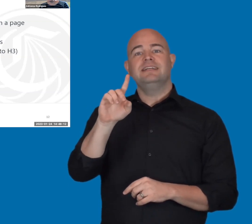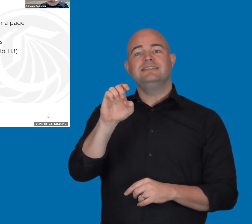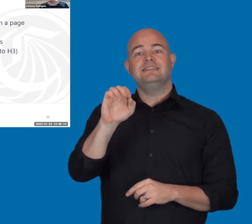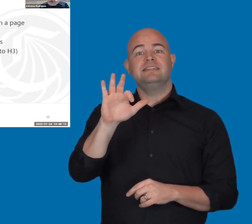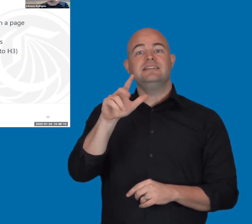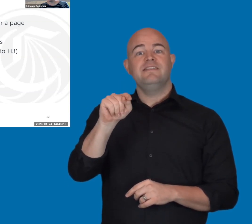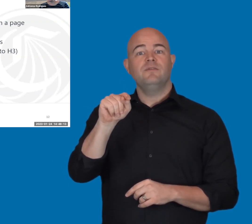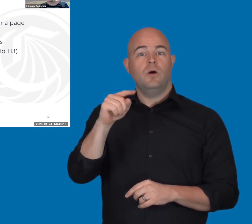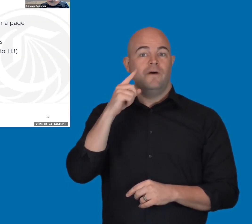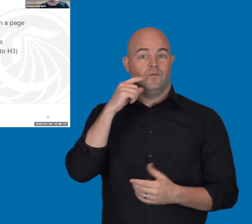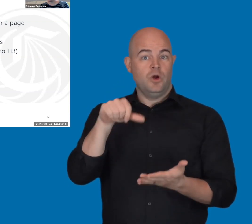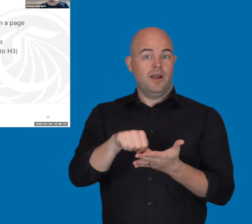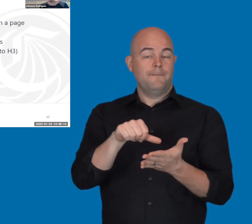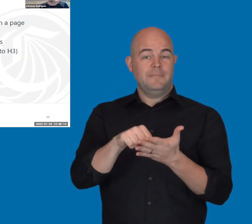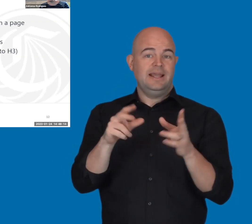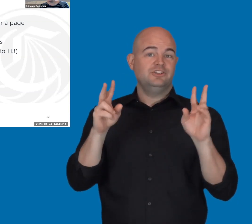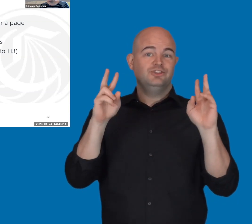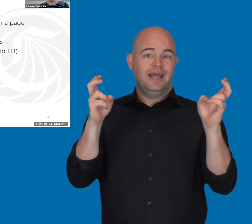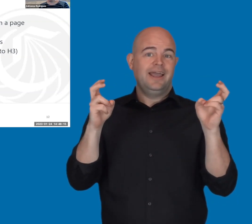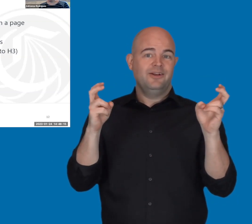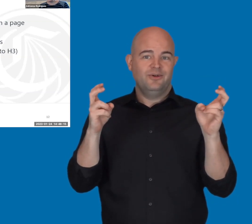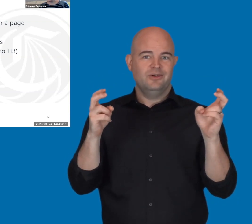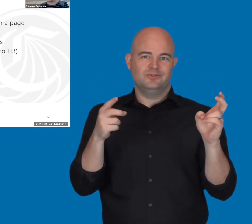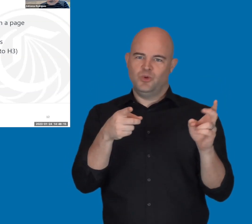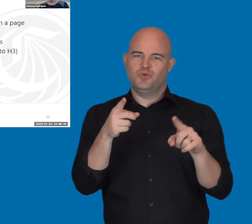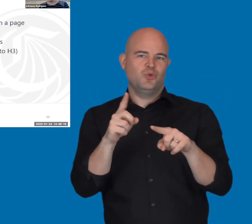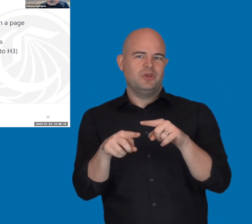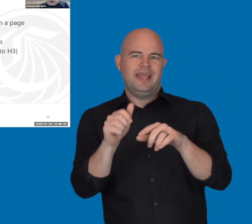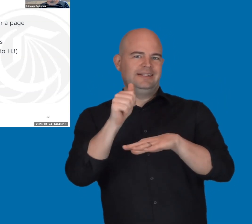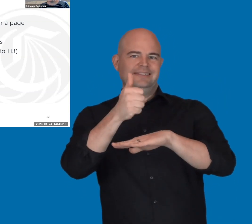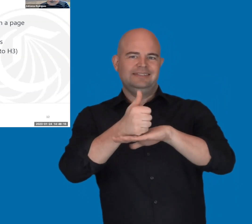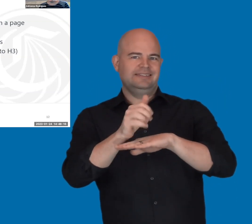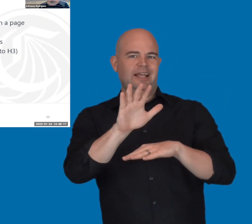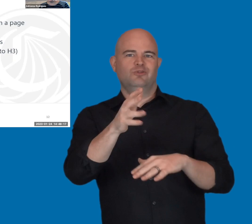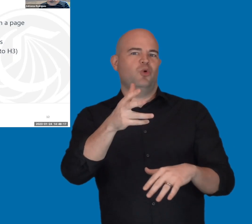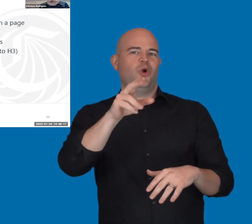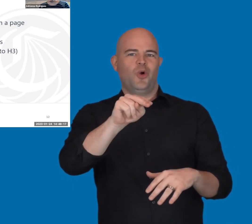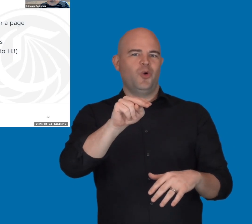So, you're not actually able to set any of your own text to Header 1.